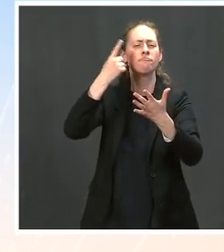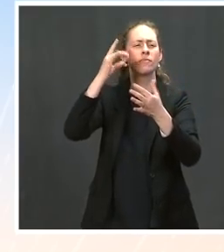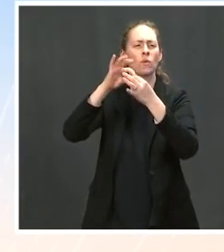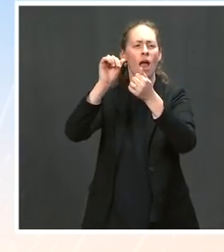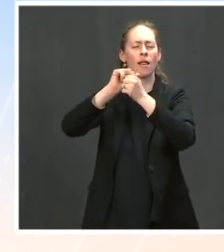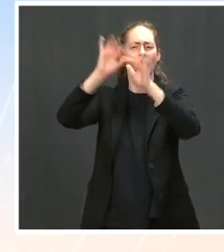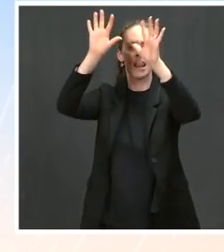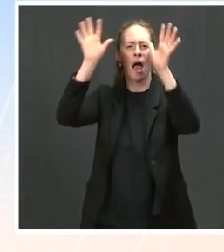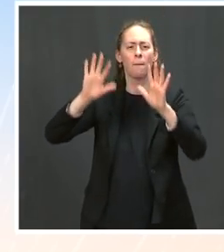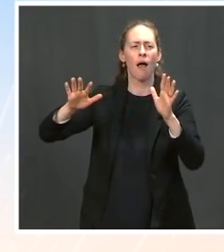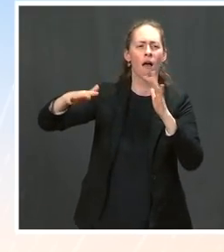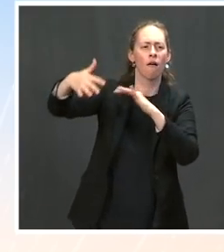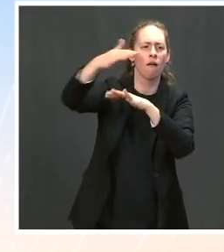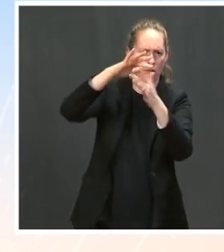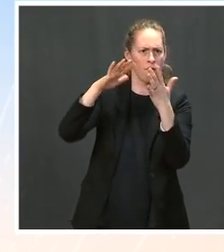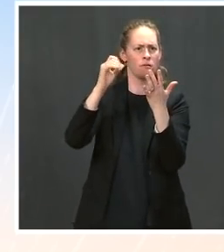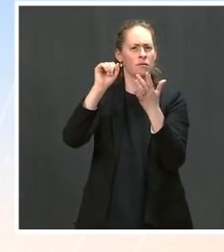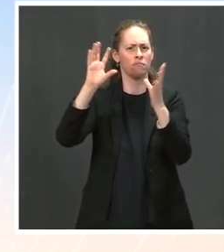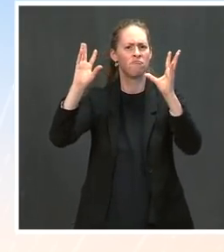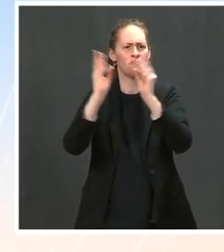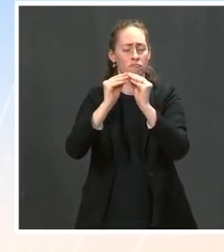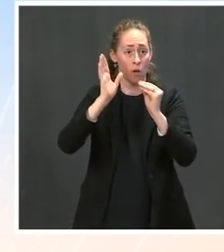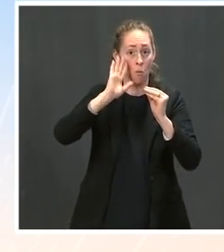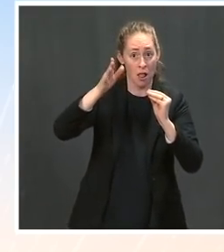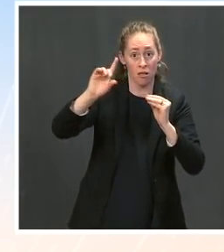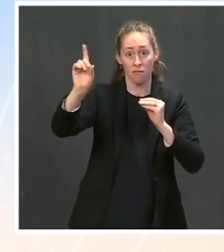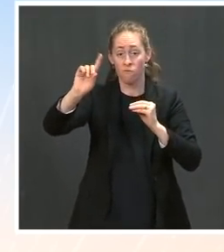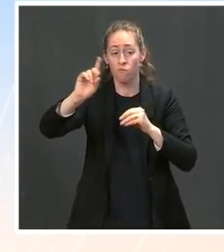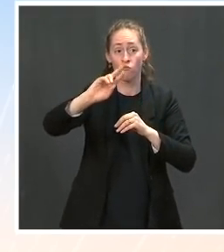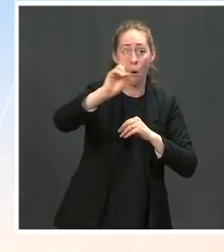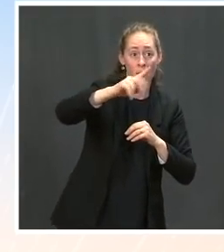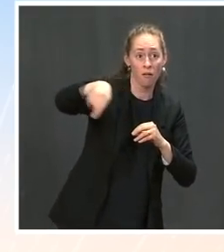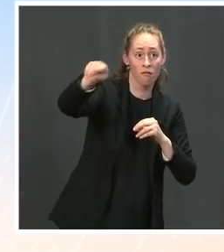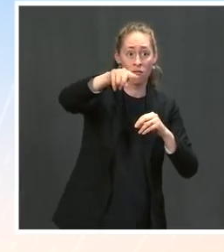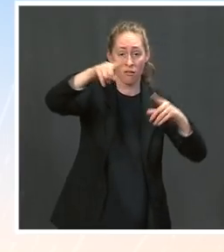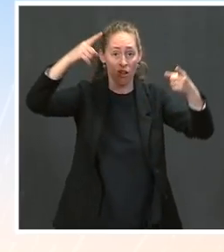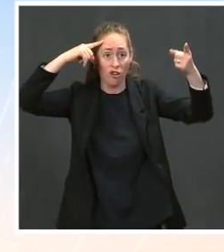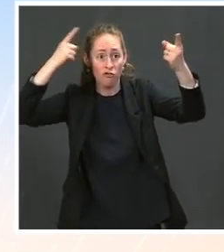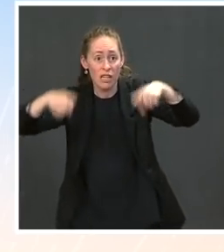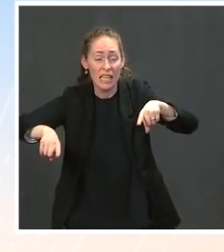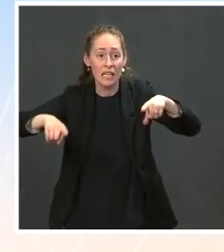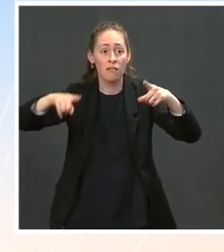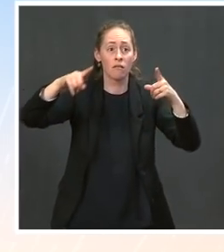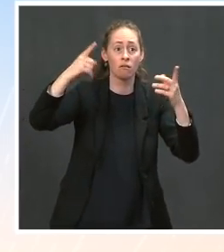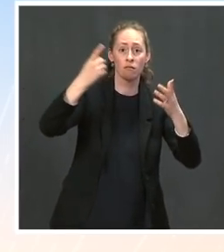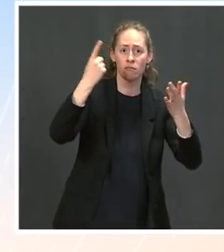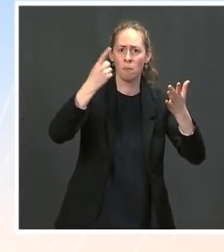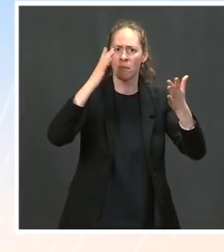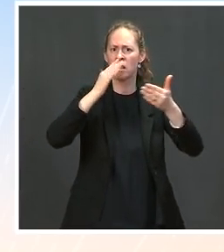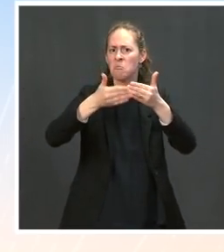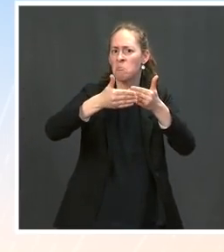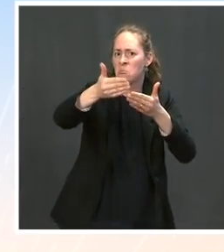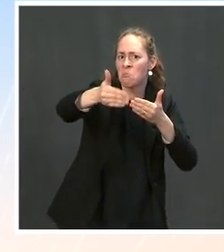Also will there be any bilateral meetings during the summit? Ms. Psaki: There won't be any bilateral meetings planned for the summit.